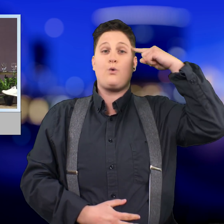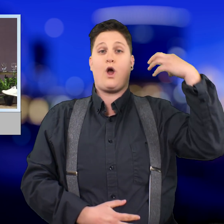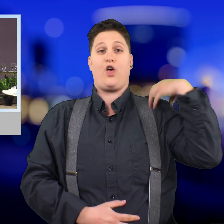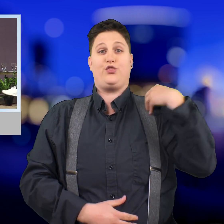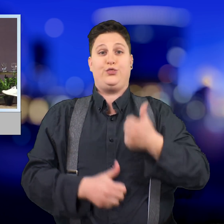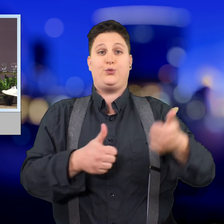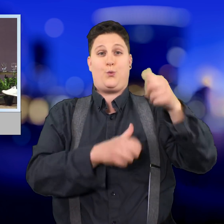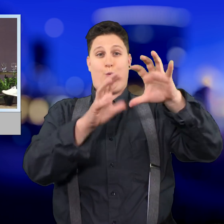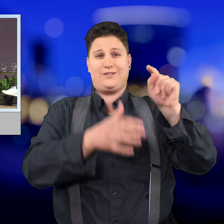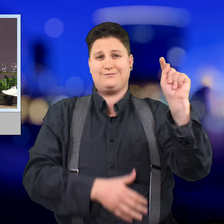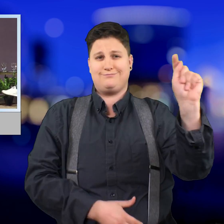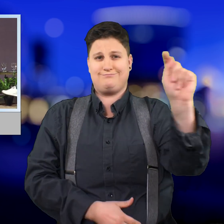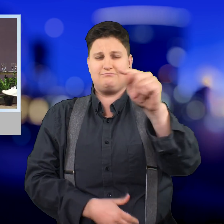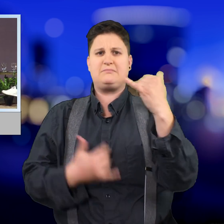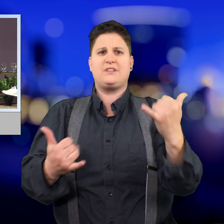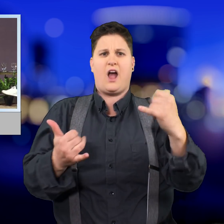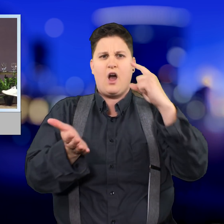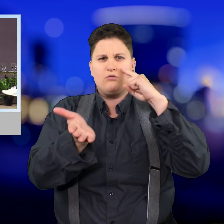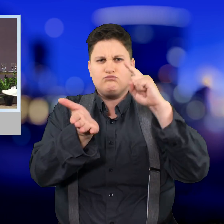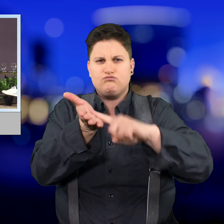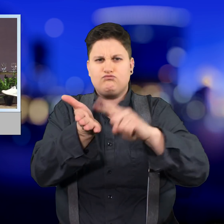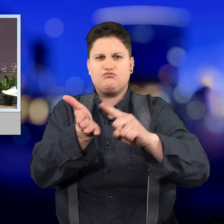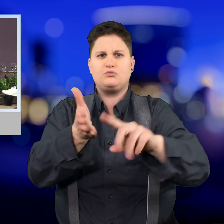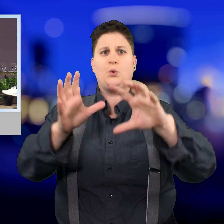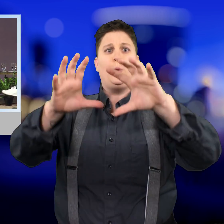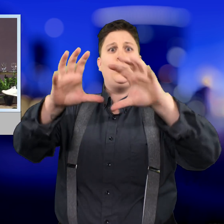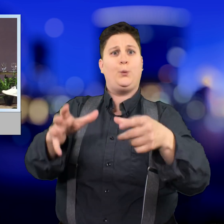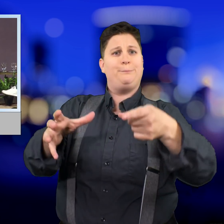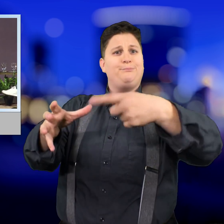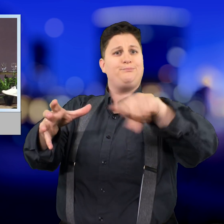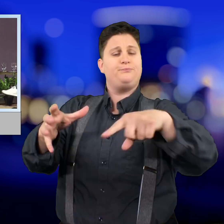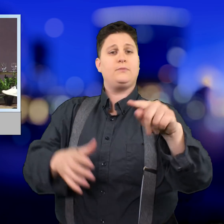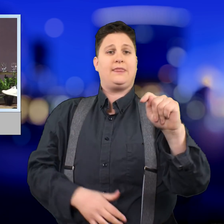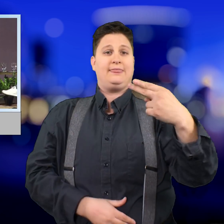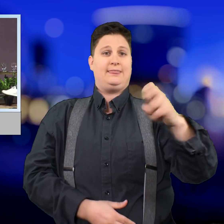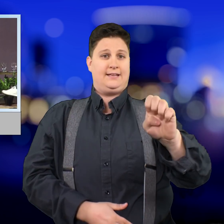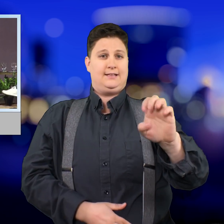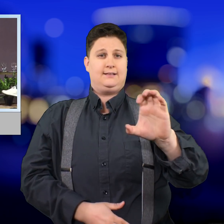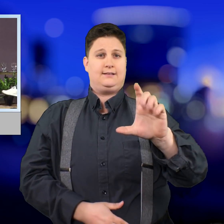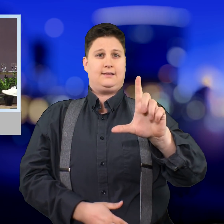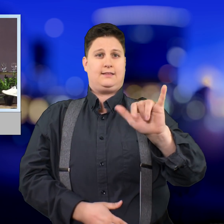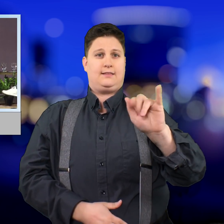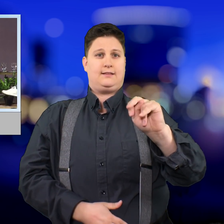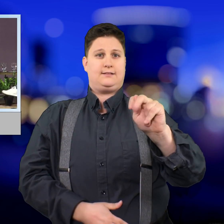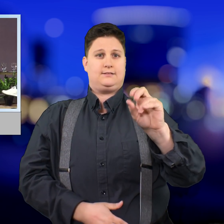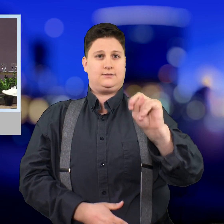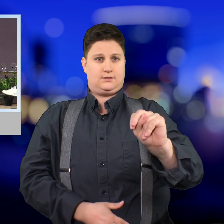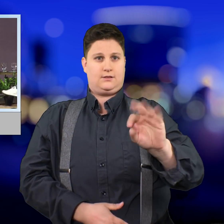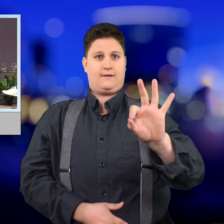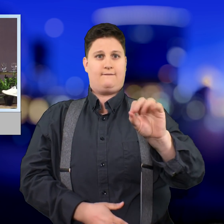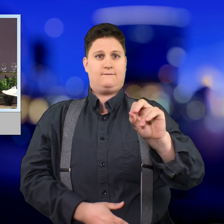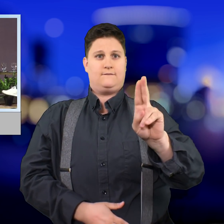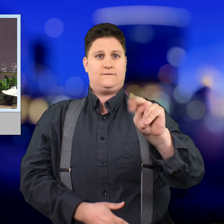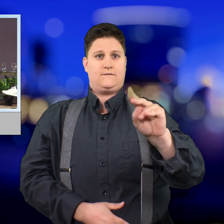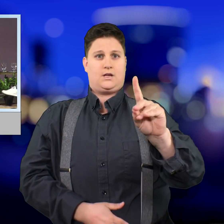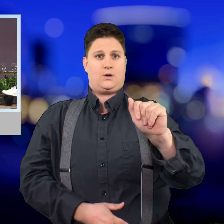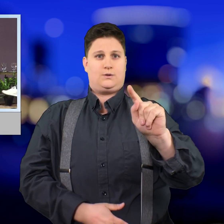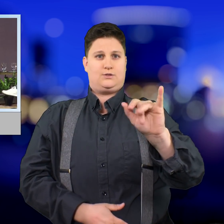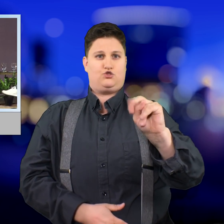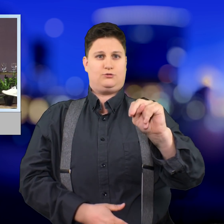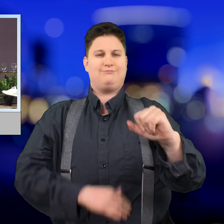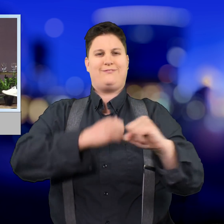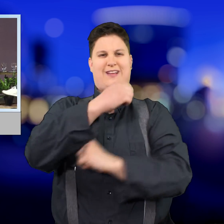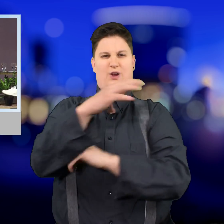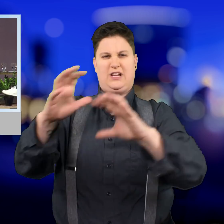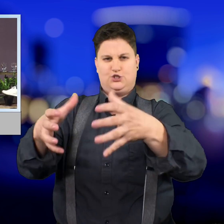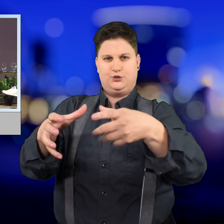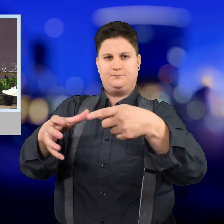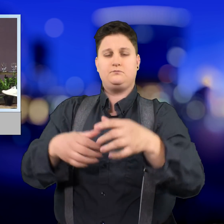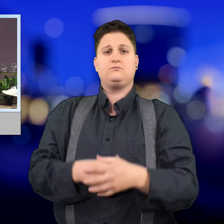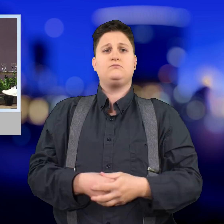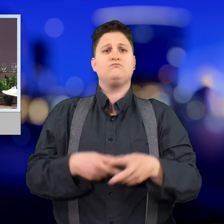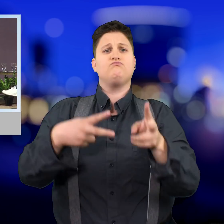Federal authorities are investigating the Clinton Foundation.